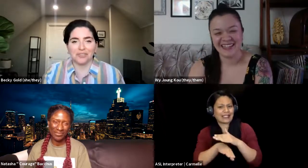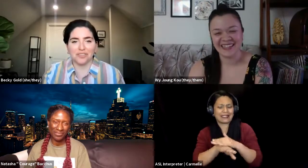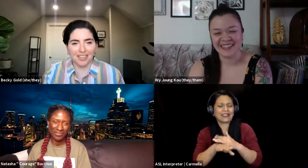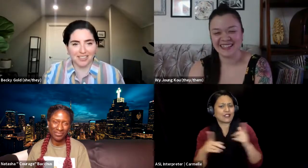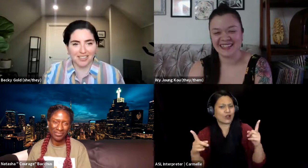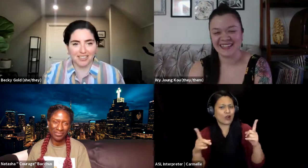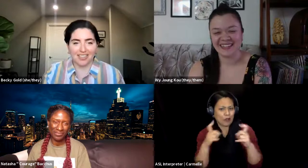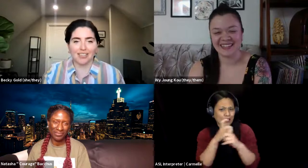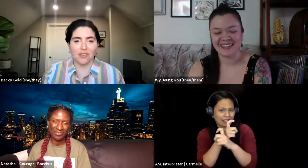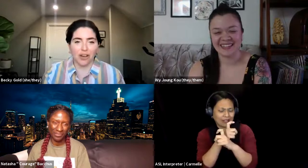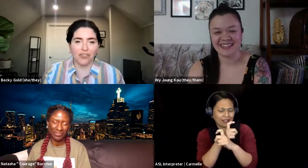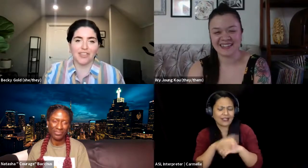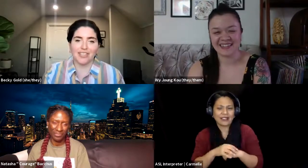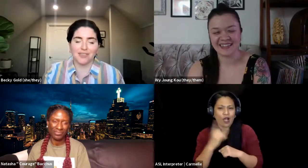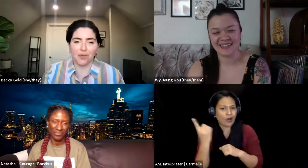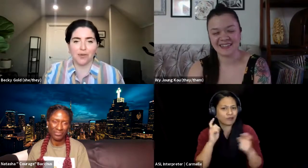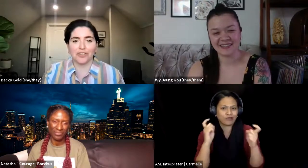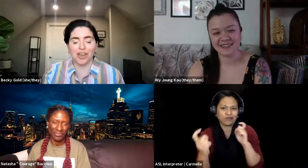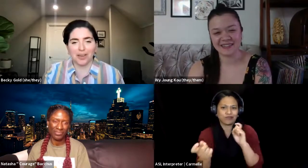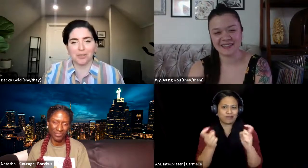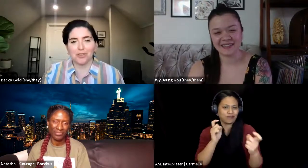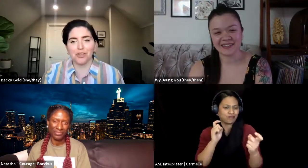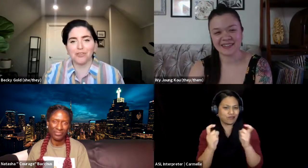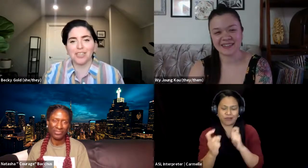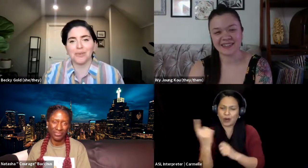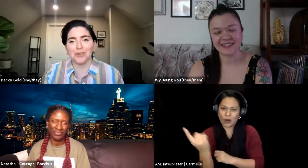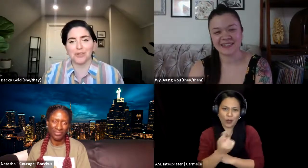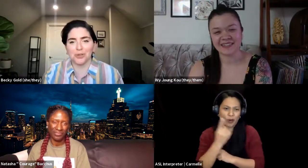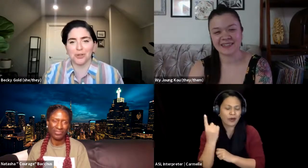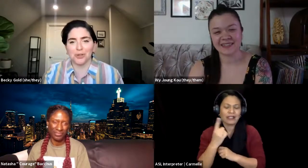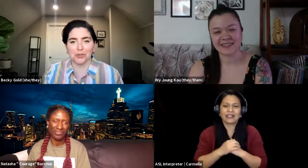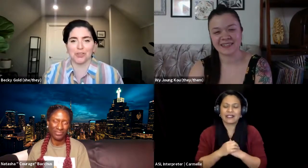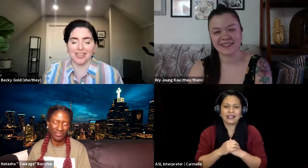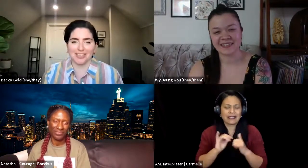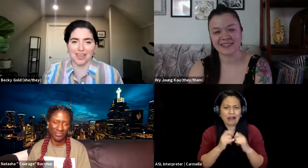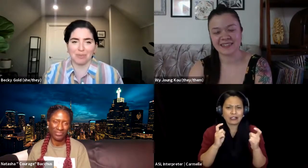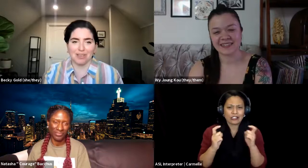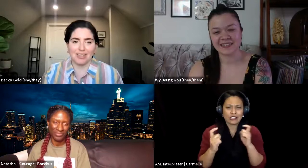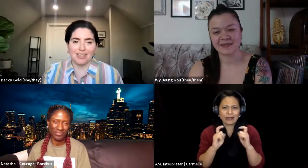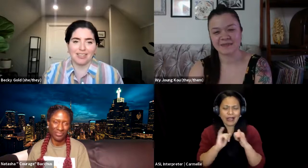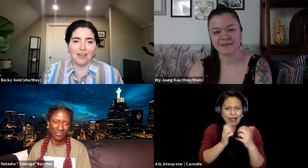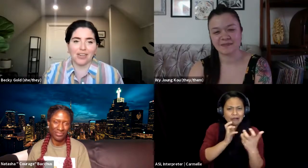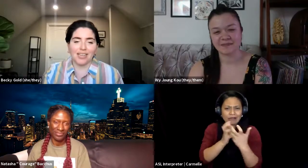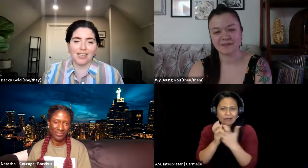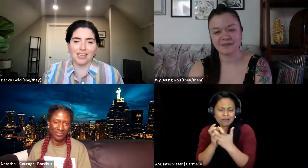flux it can evolve and devolve over time shifting with our socio-cultural landscape. navigating and